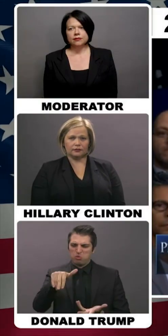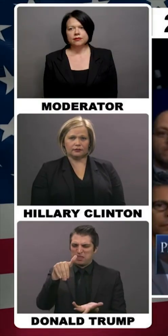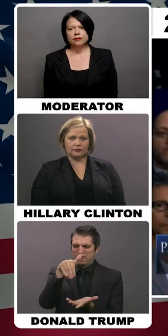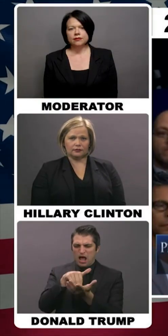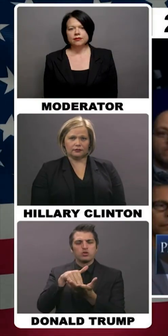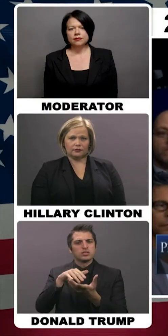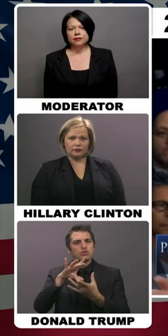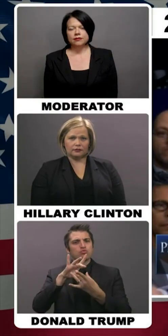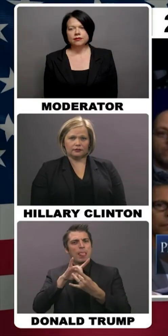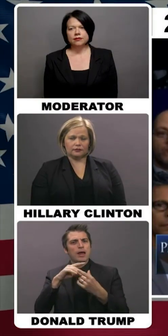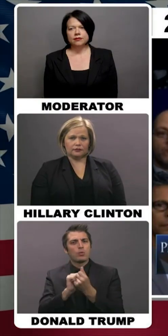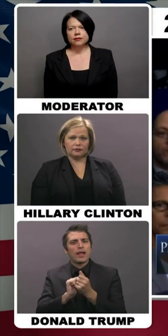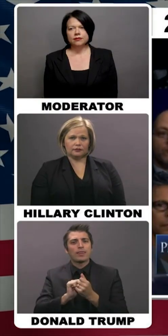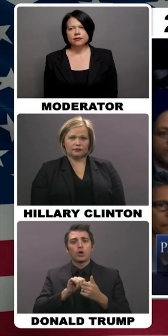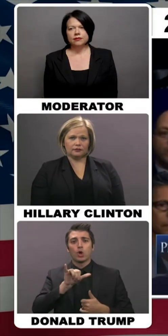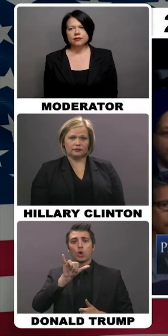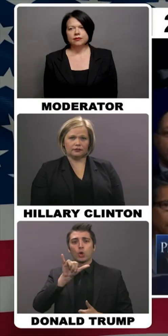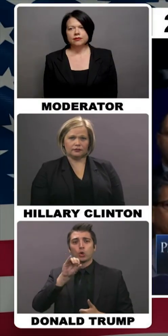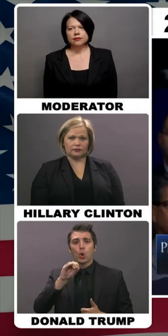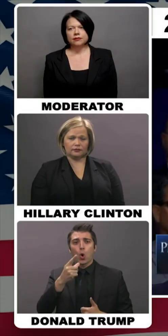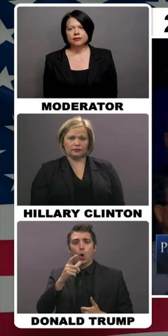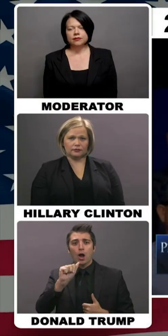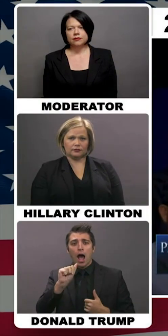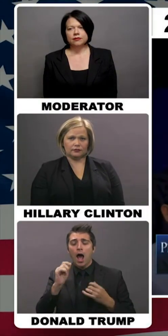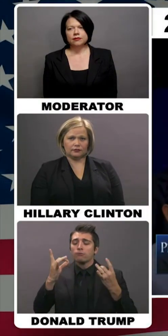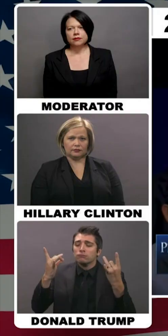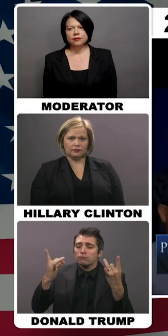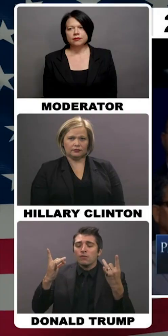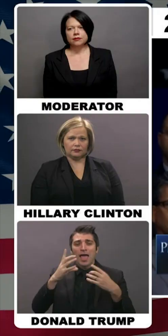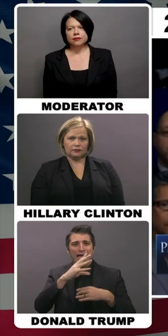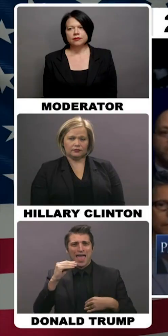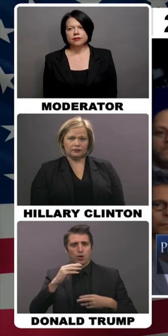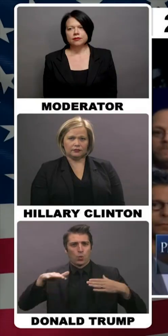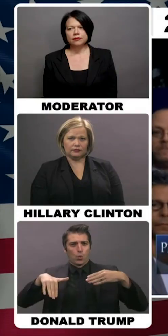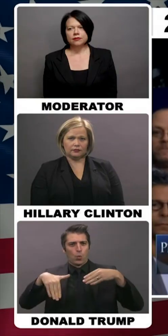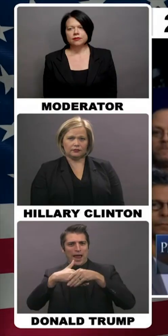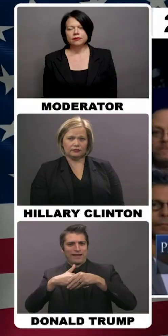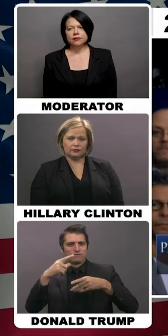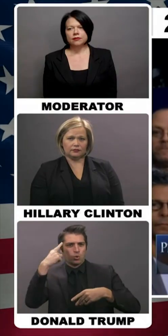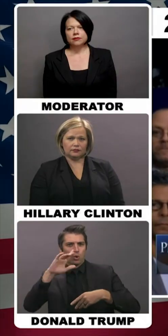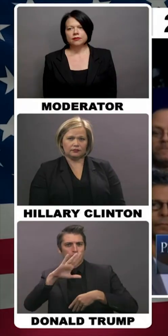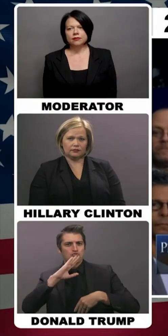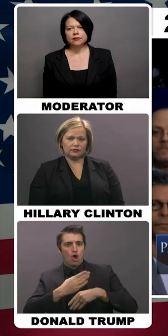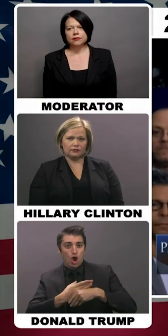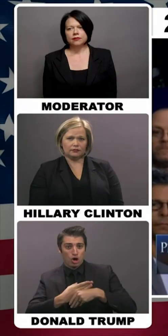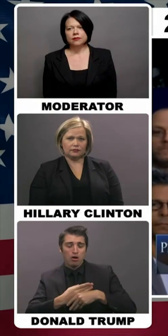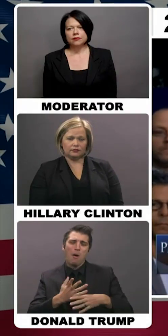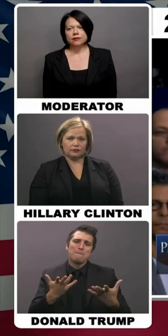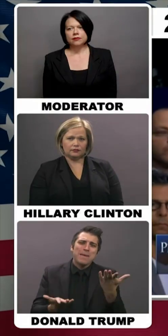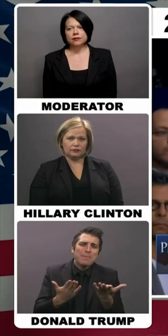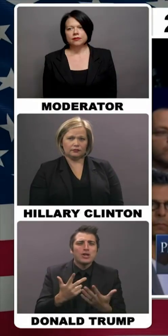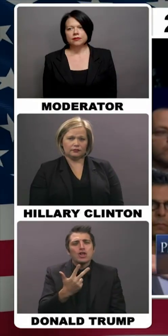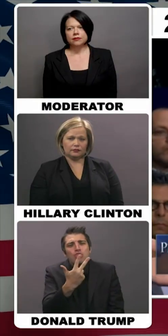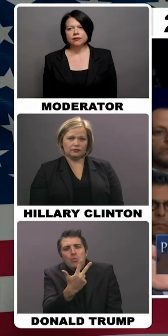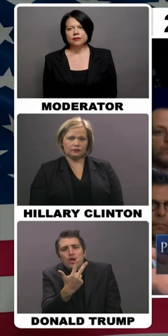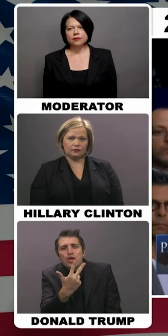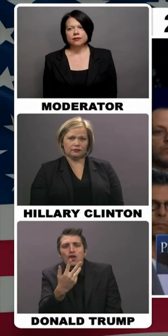Well, maybe we'll give three or three or four or five or something. 33,000 emails deleted. And now she's saying there wasn't anything wrong.